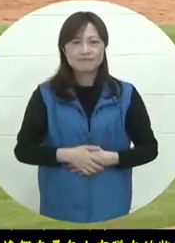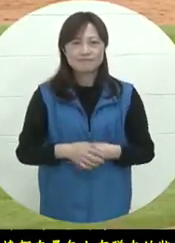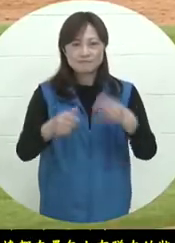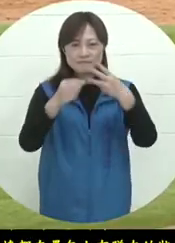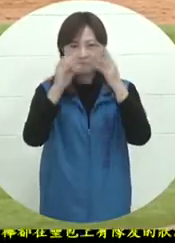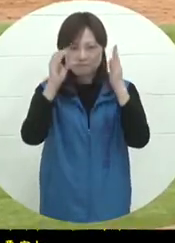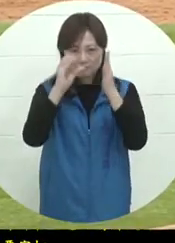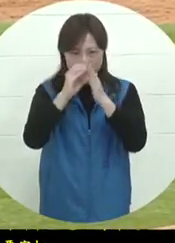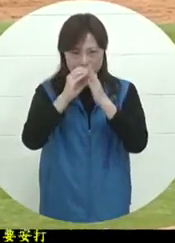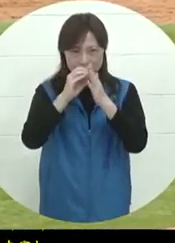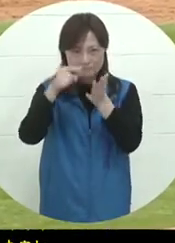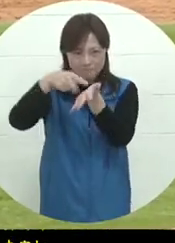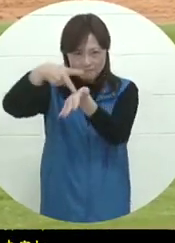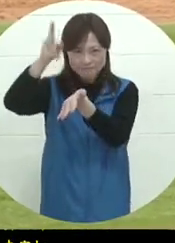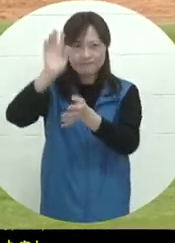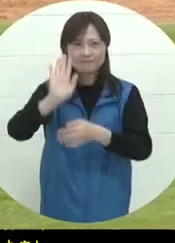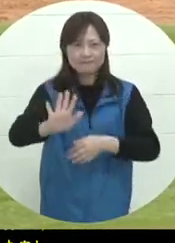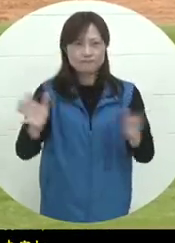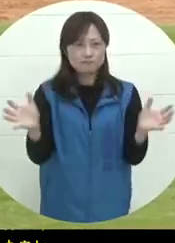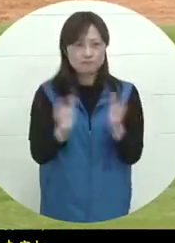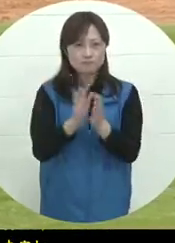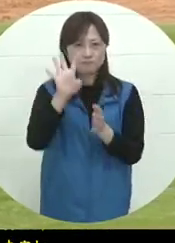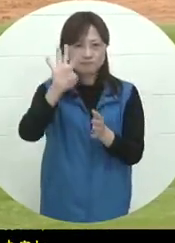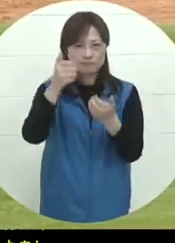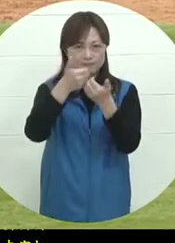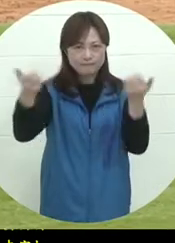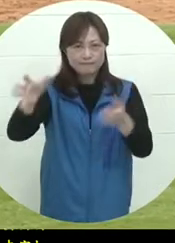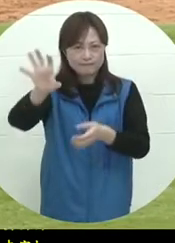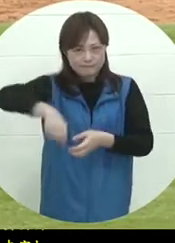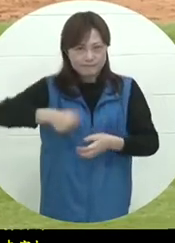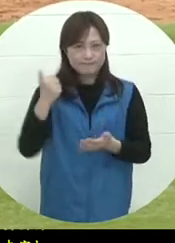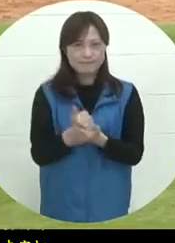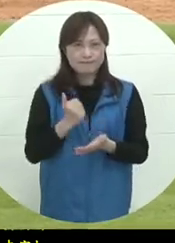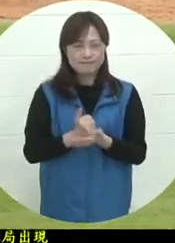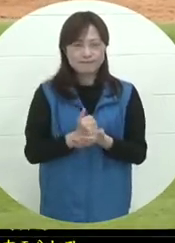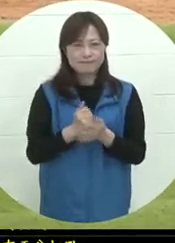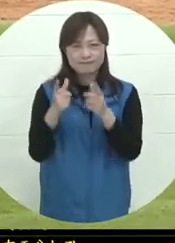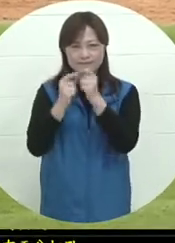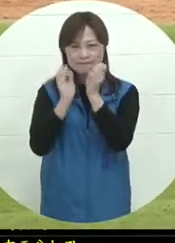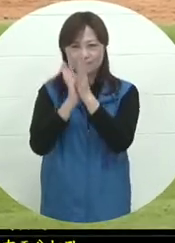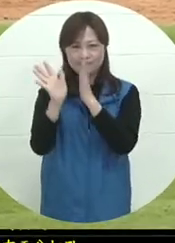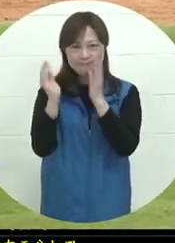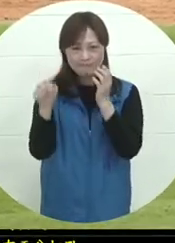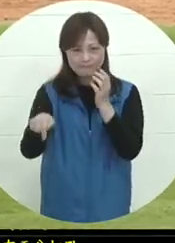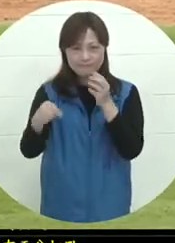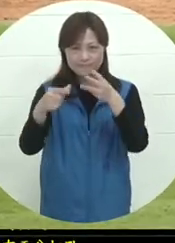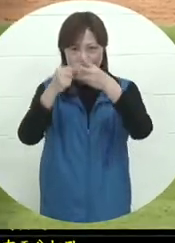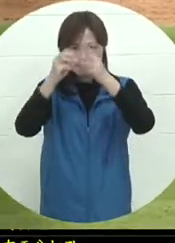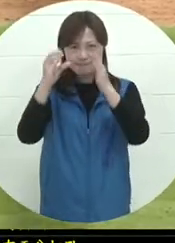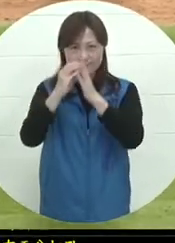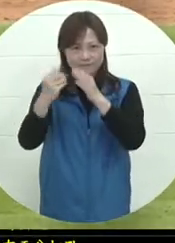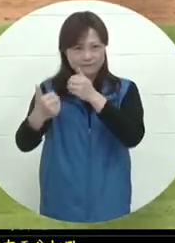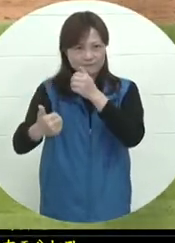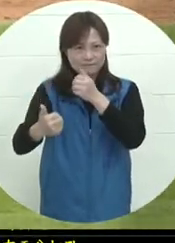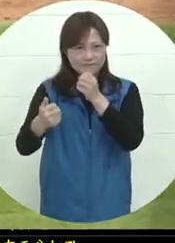each with 2 RBIs, and a total of 4 points was scored. The Japanese team continued to add points in this inning